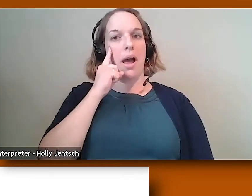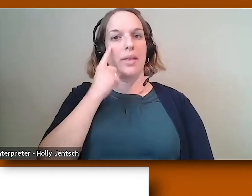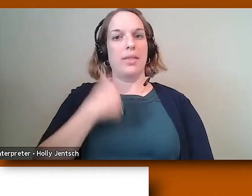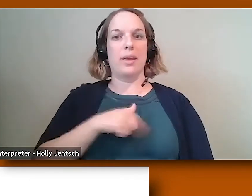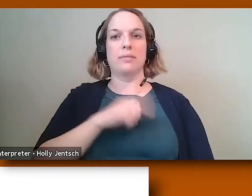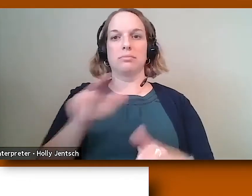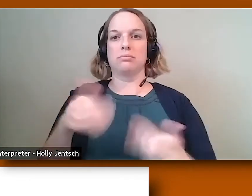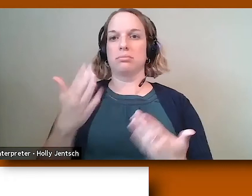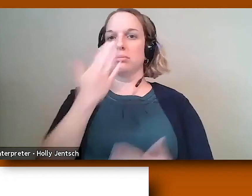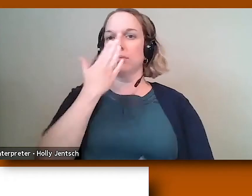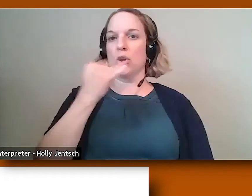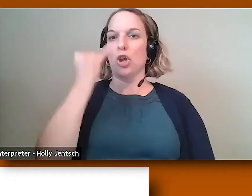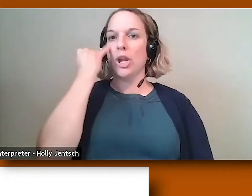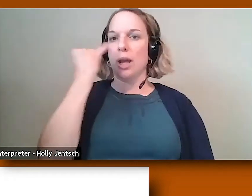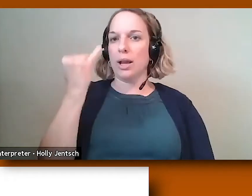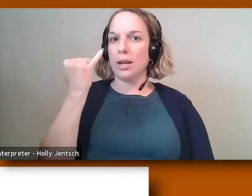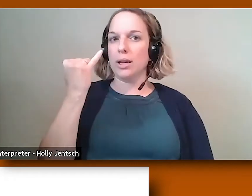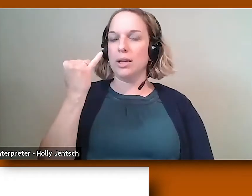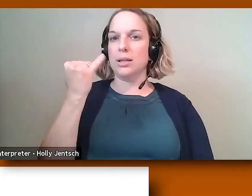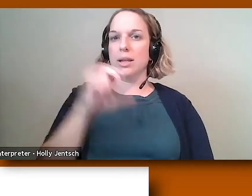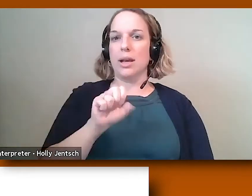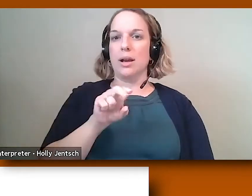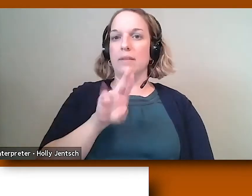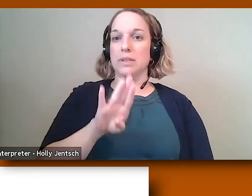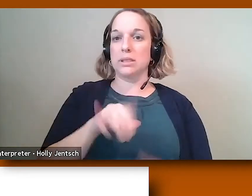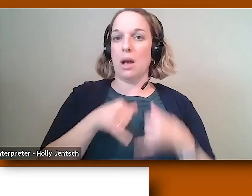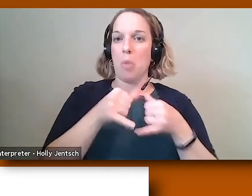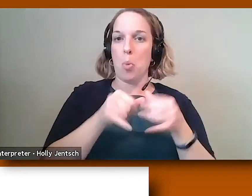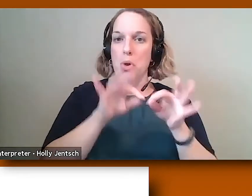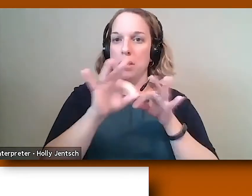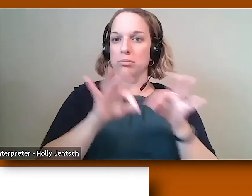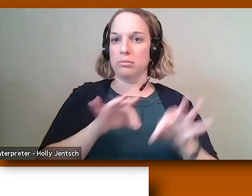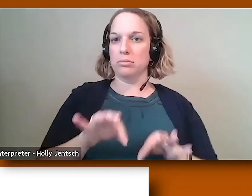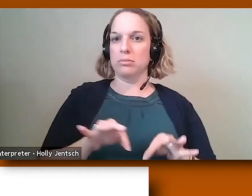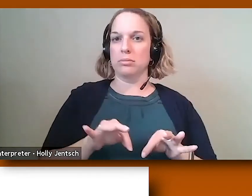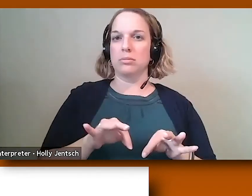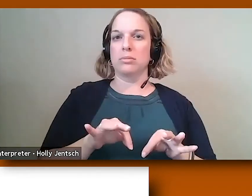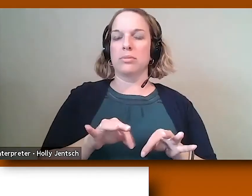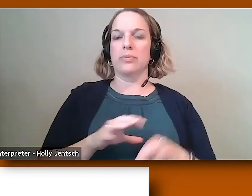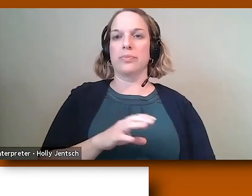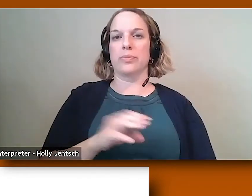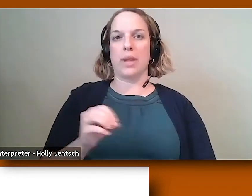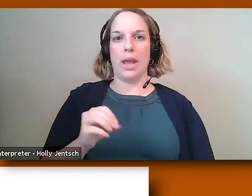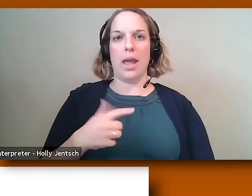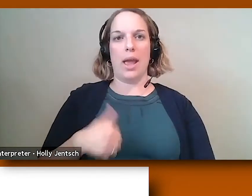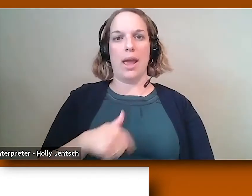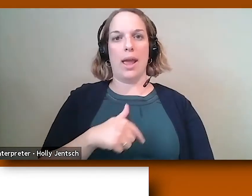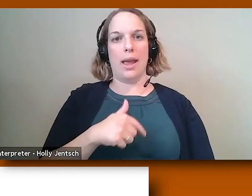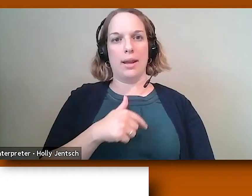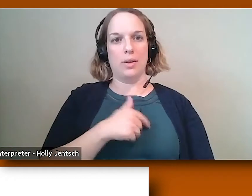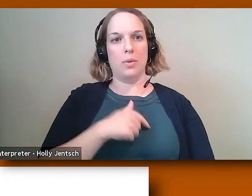a subaward is and kind of what it looks like once you get one on a grant.